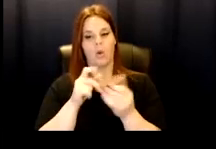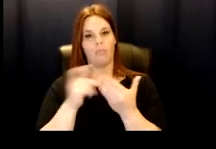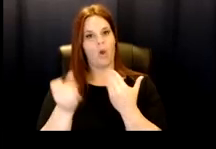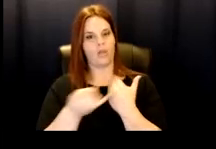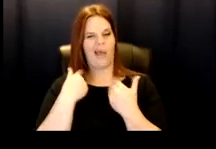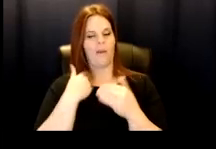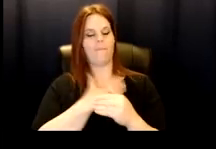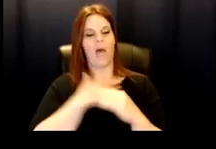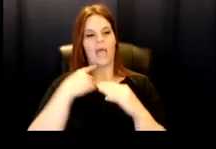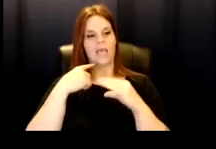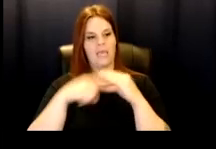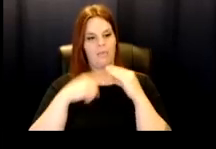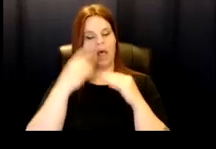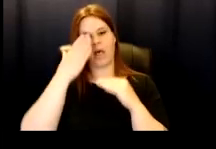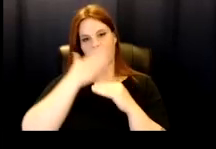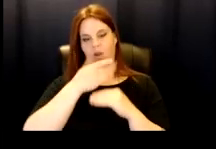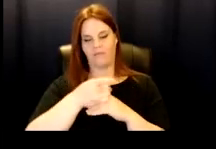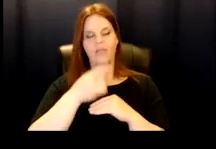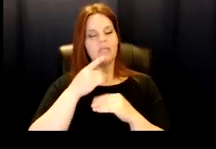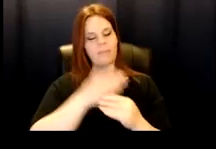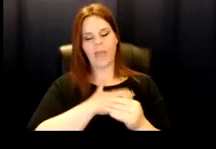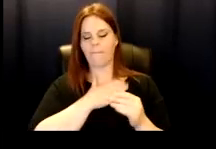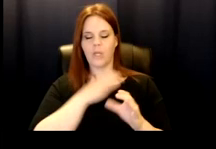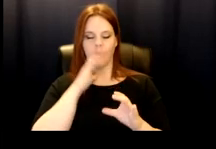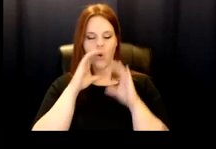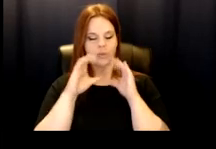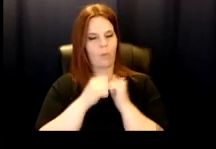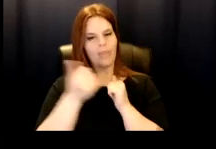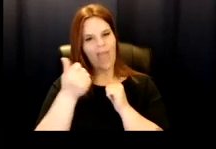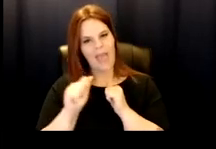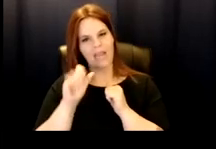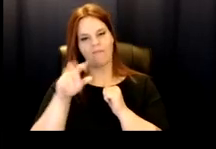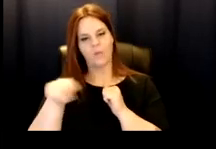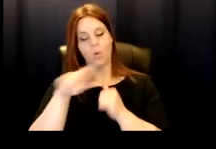is at the front of this, be happy to correspond with any or all of you afterwards. I apologize